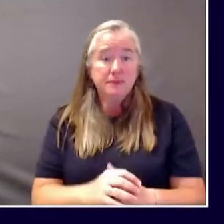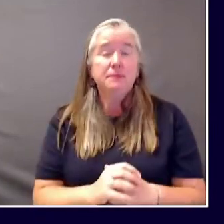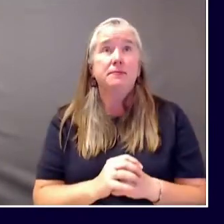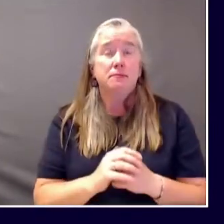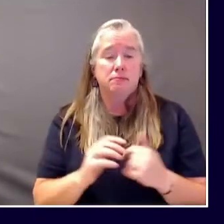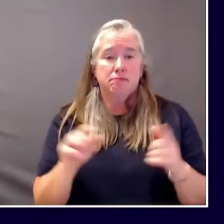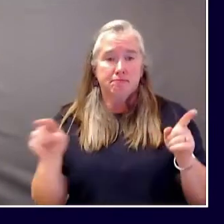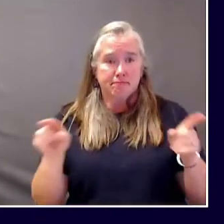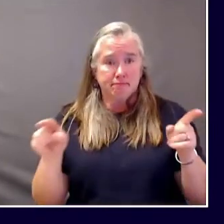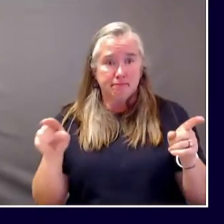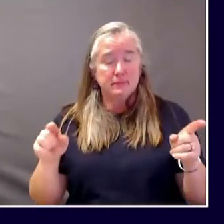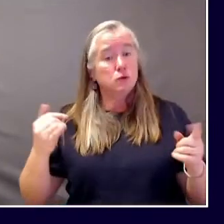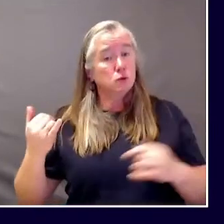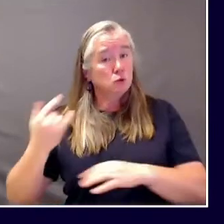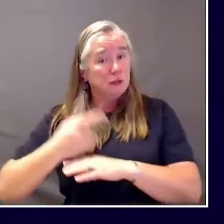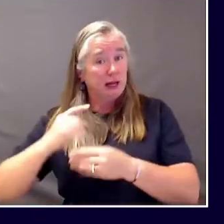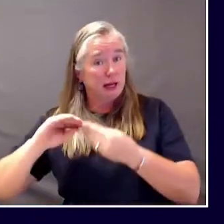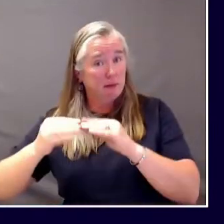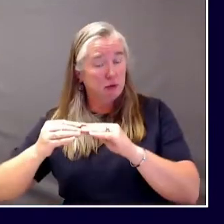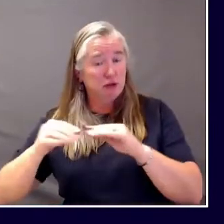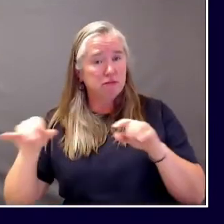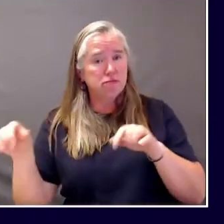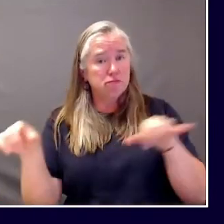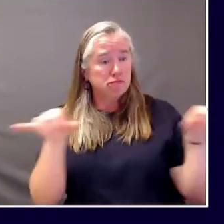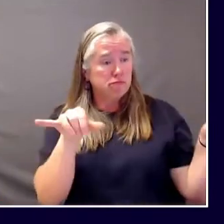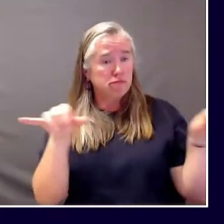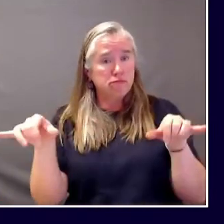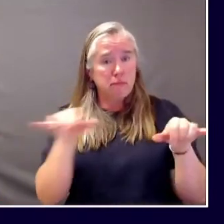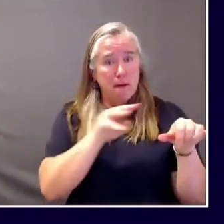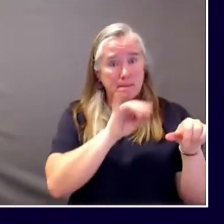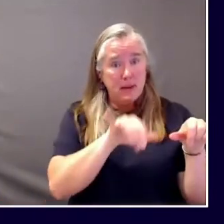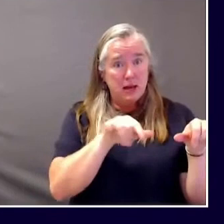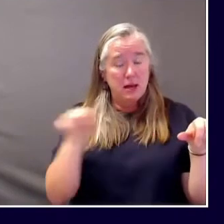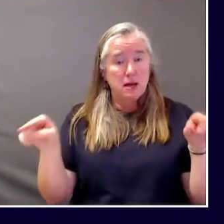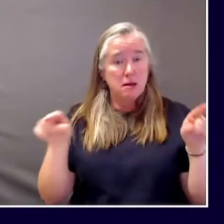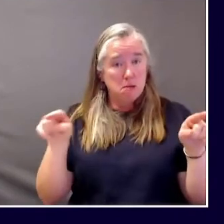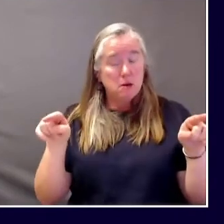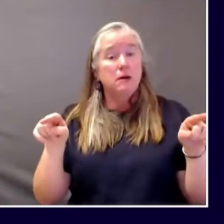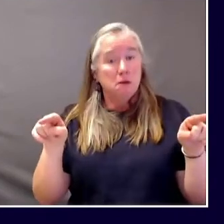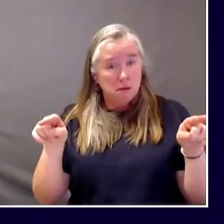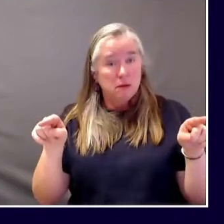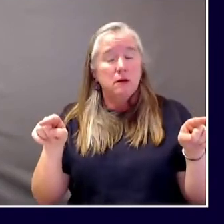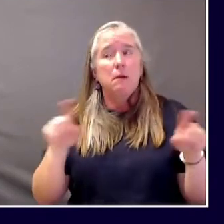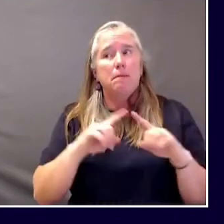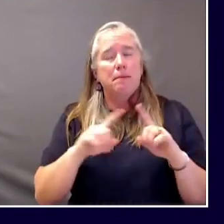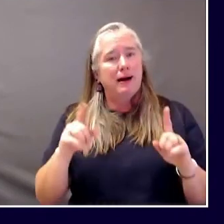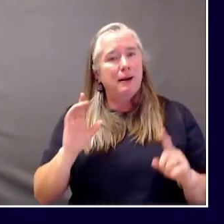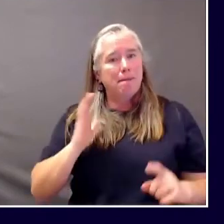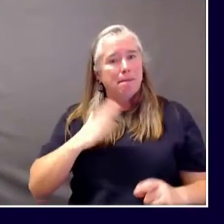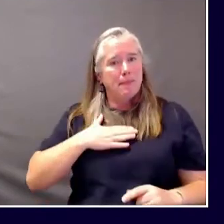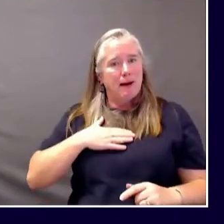seeing today are roughly similar